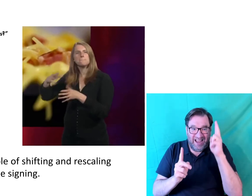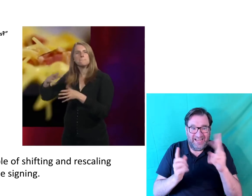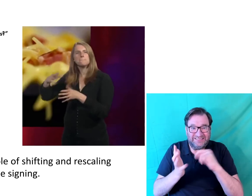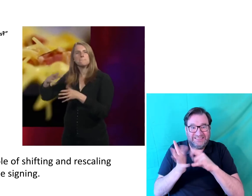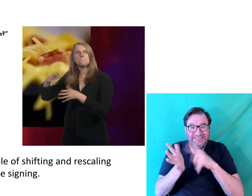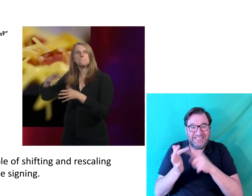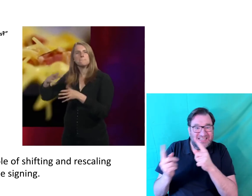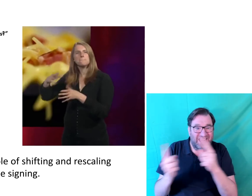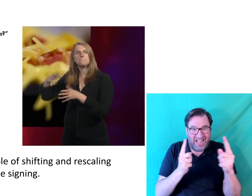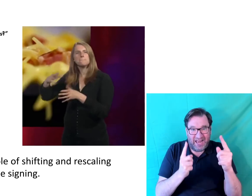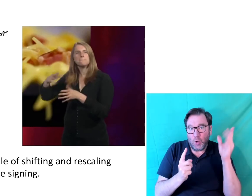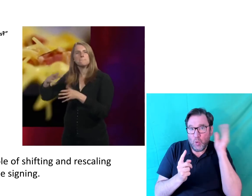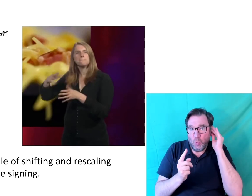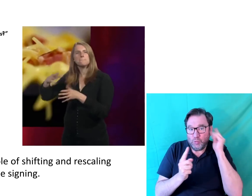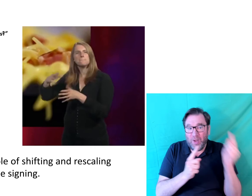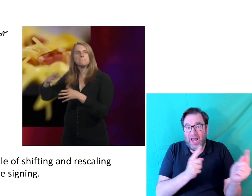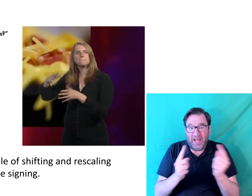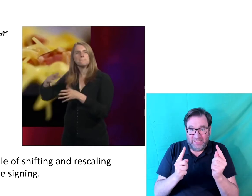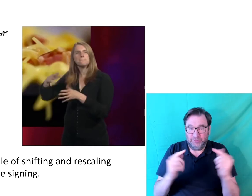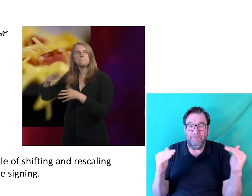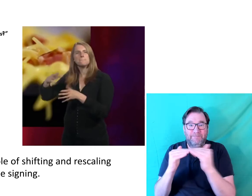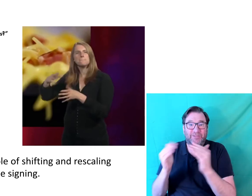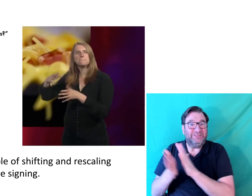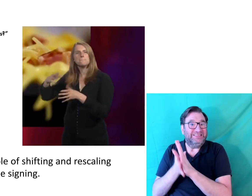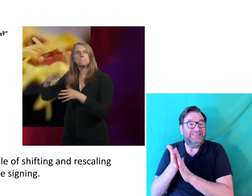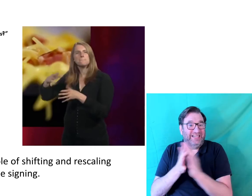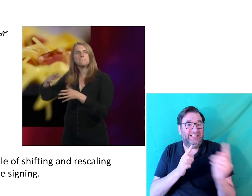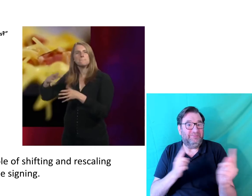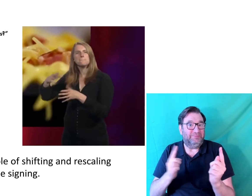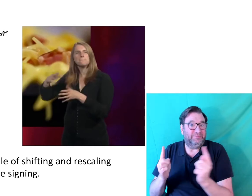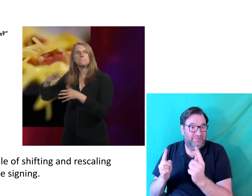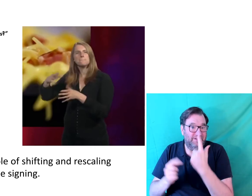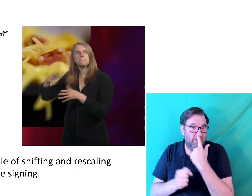and rescaling audio-aligned subtitles to match the signing.